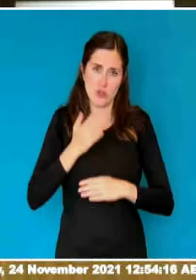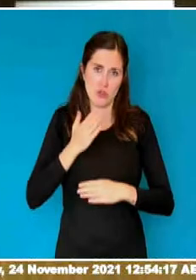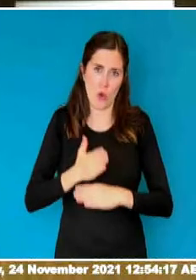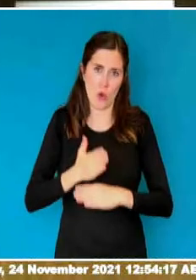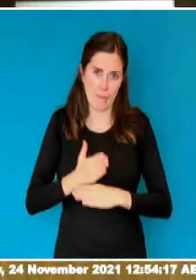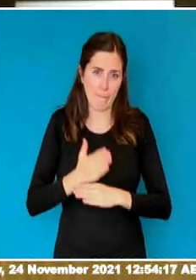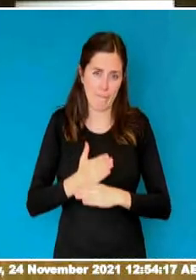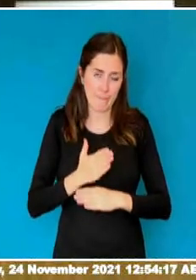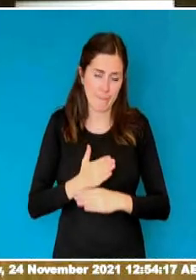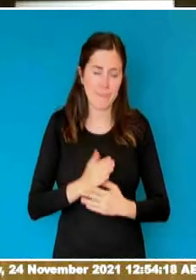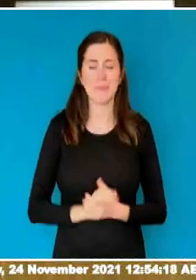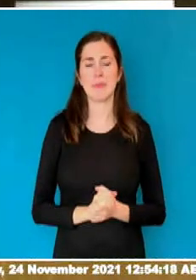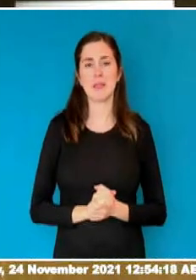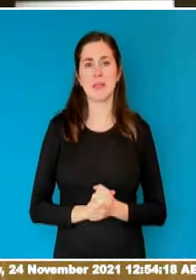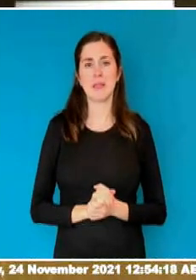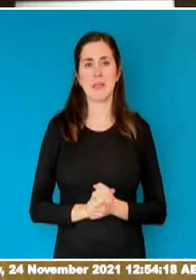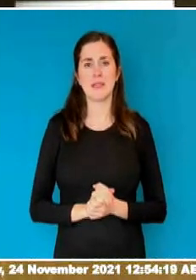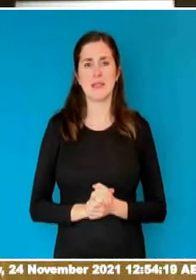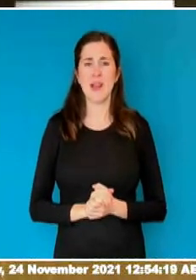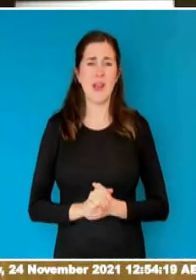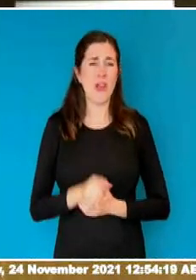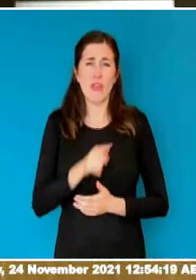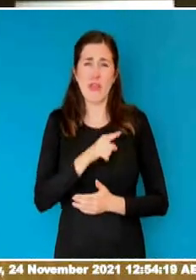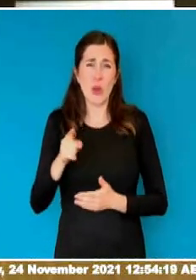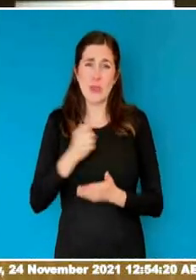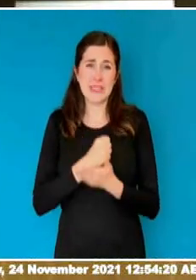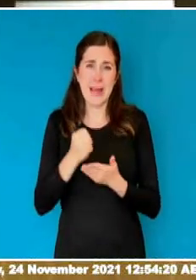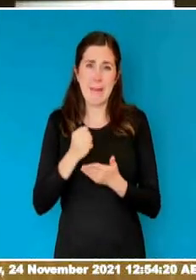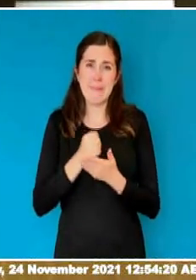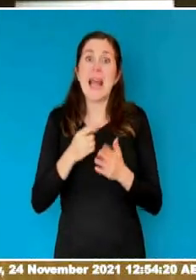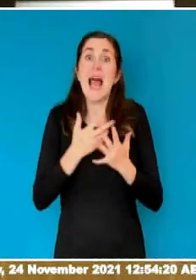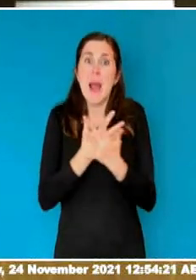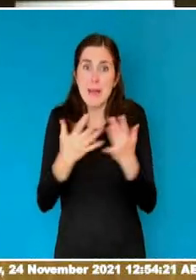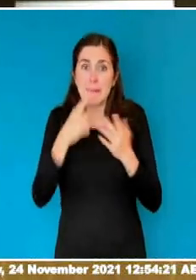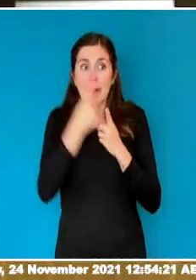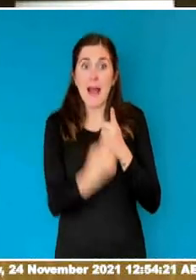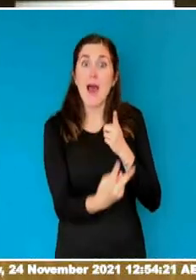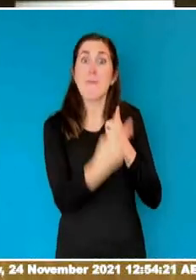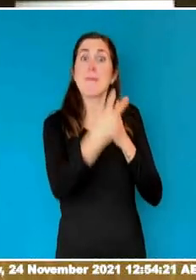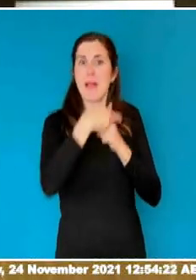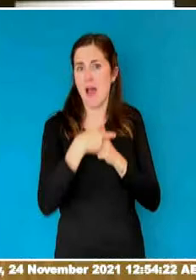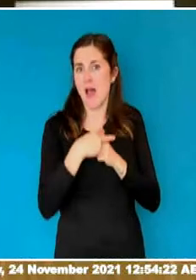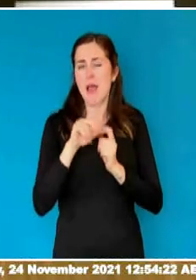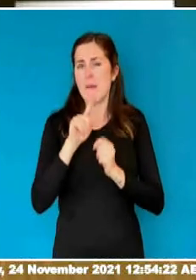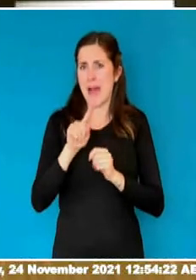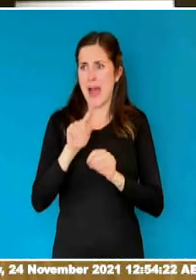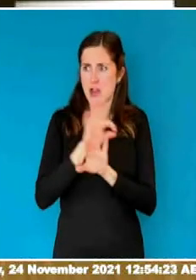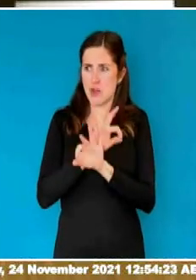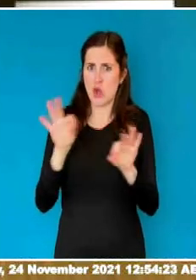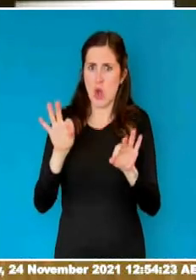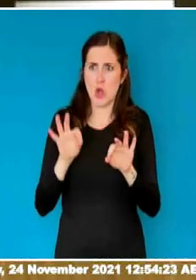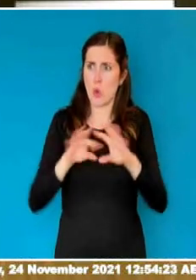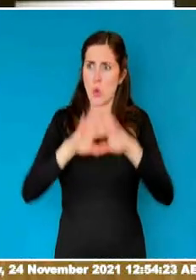in a position to hire. So these are numbers of applicants, not necessarily total number of people who we